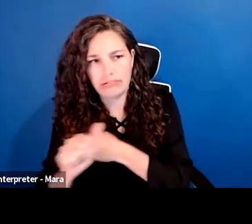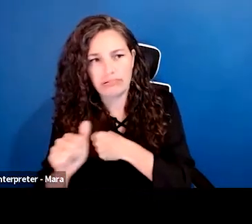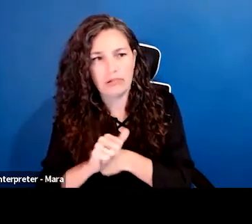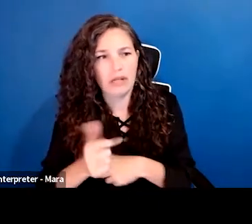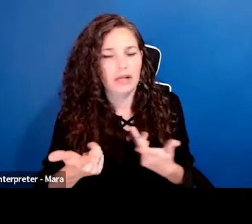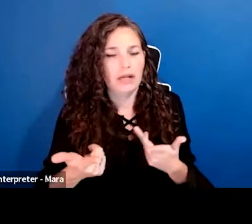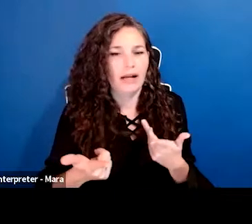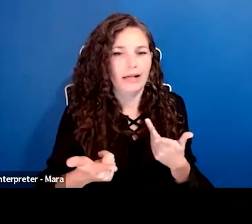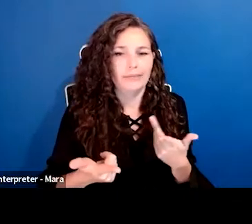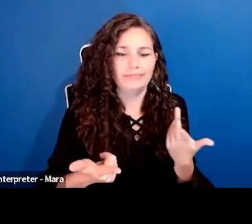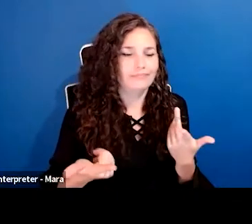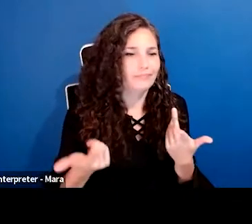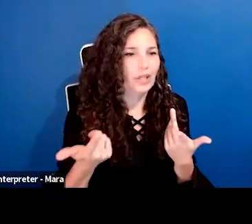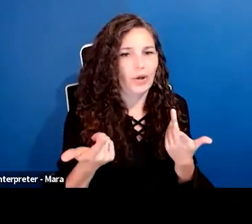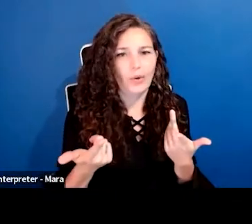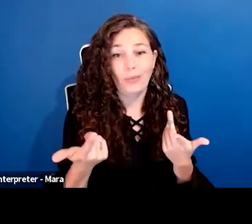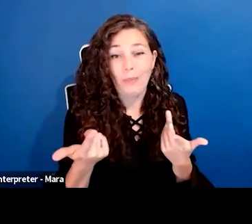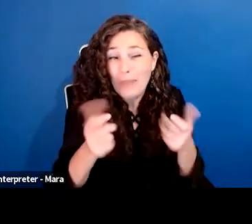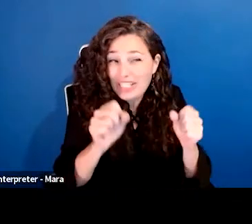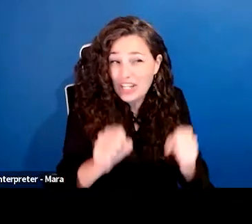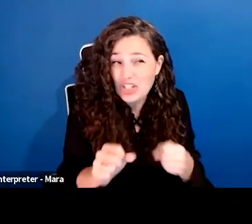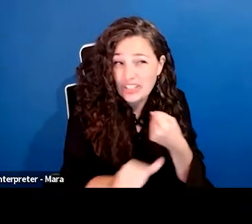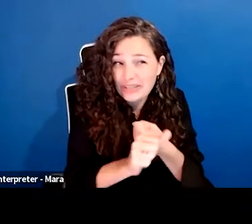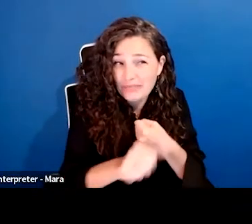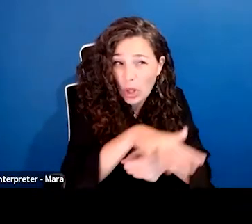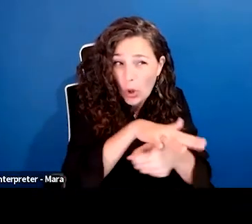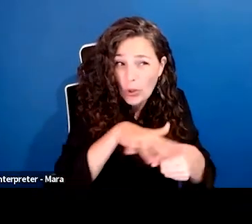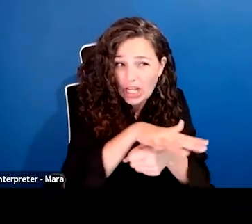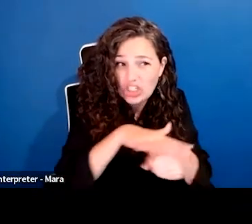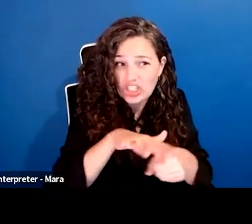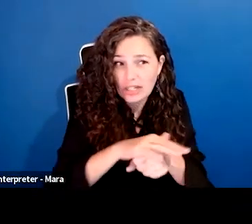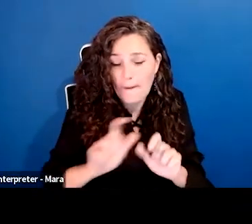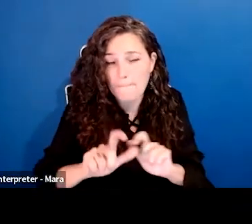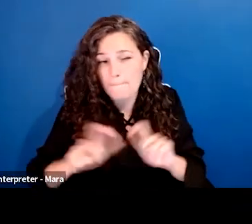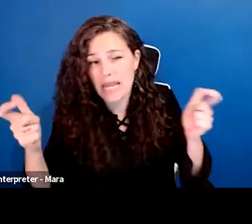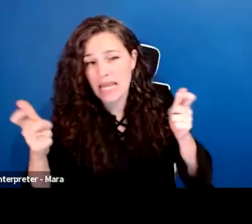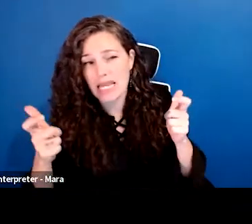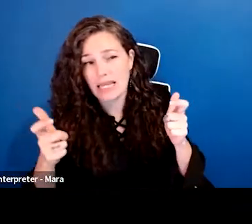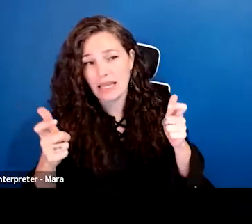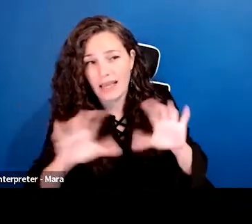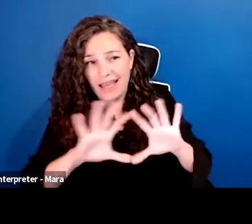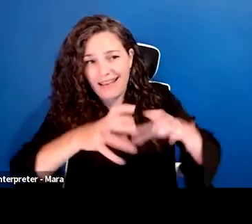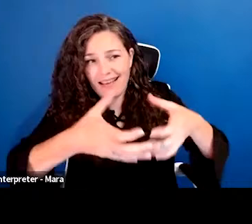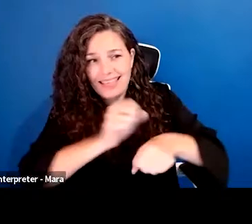dangerous locations, a large cast, nude, intimate scenes